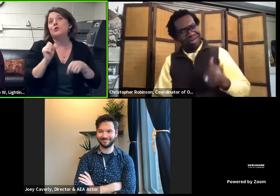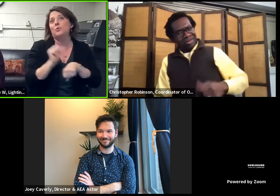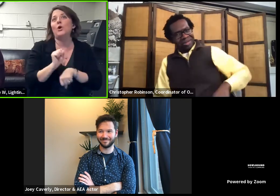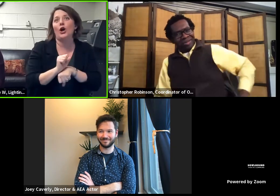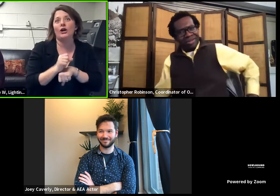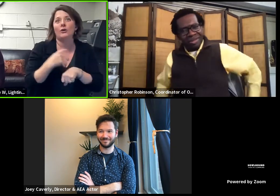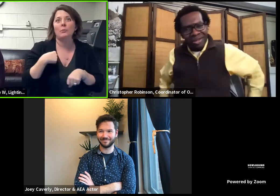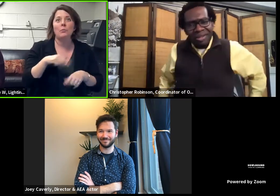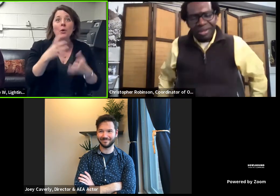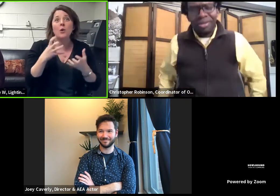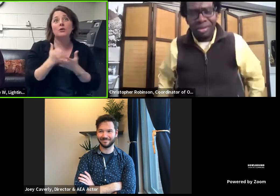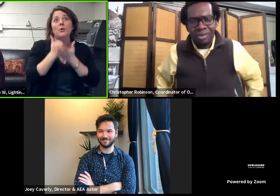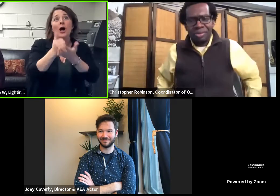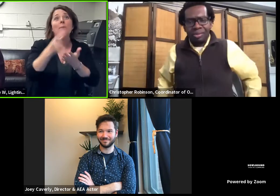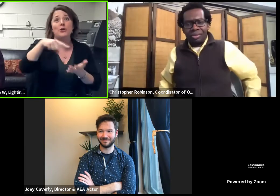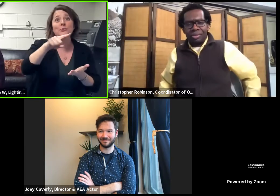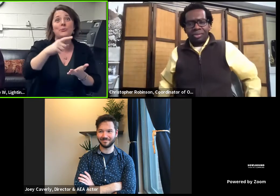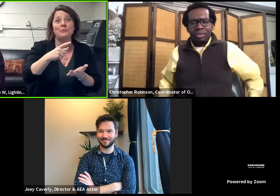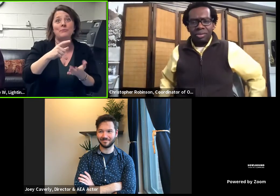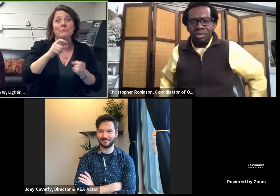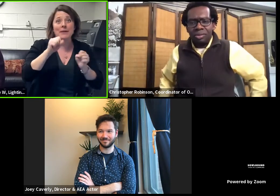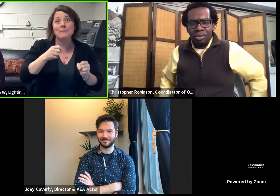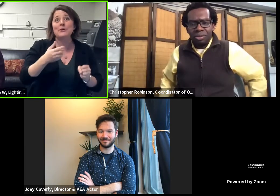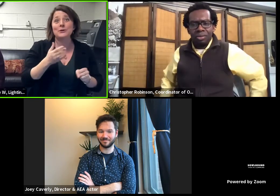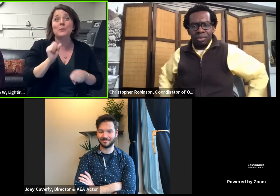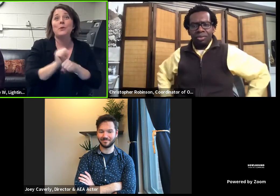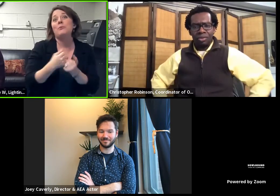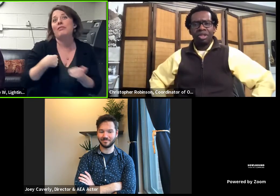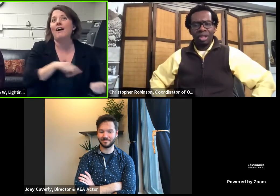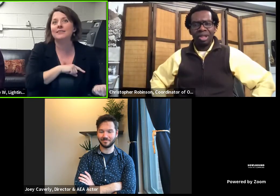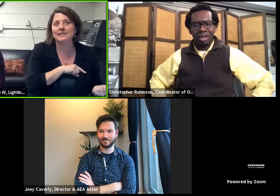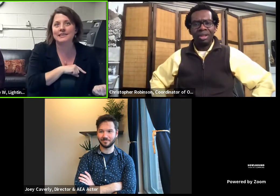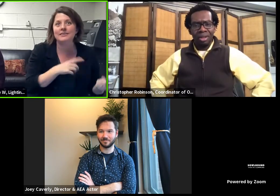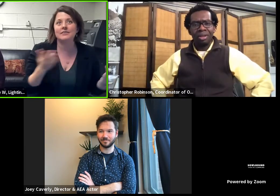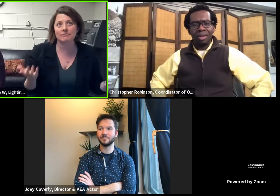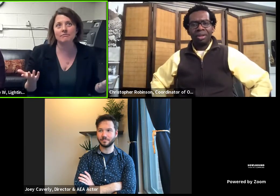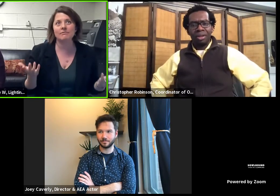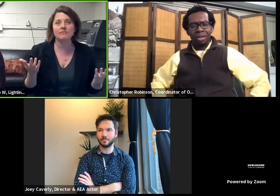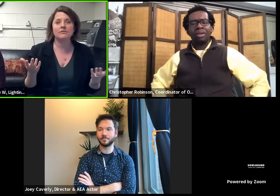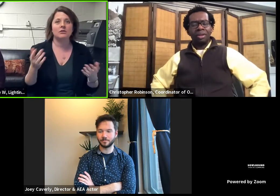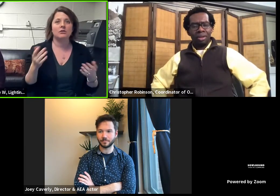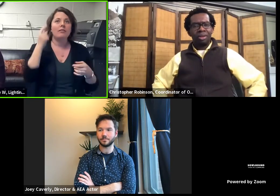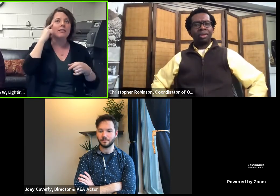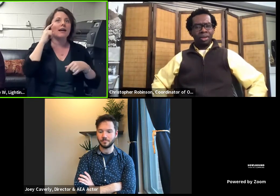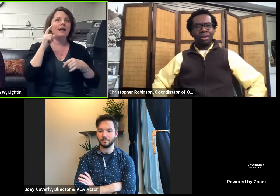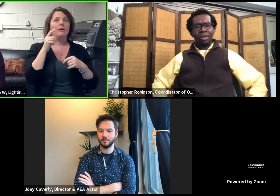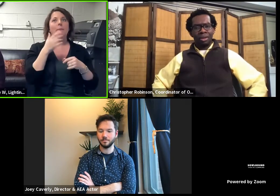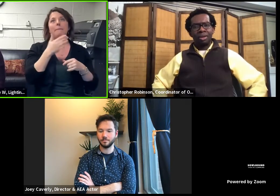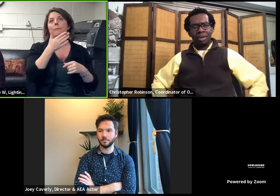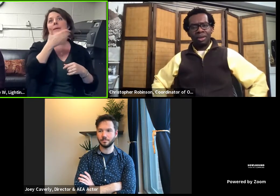"and we want them to work with us, "but we want your help to allow them to work with us."